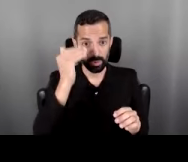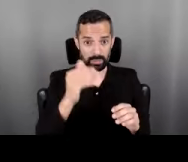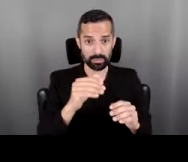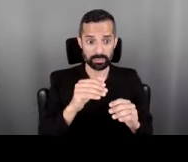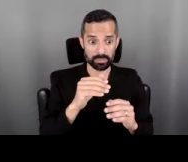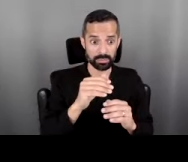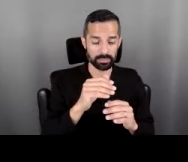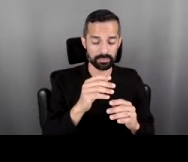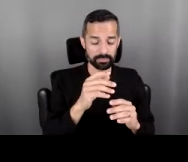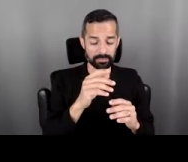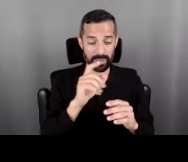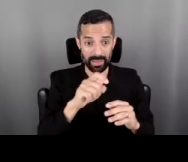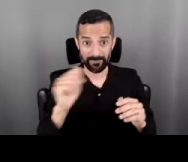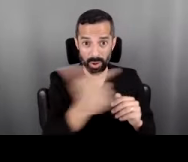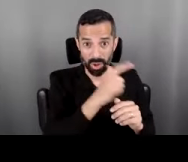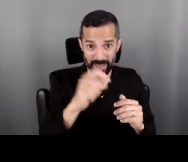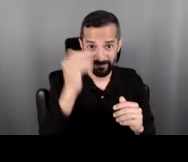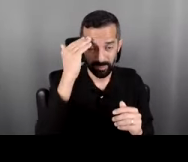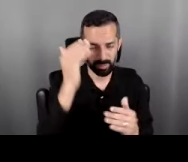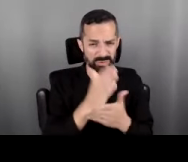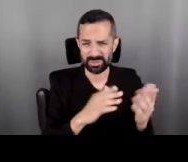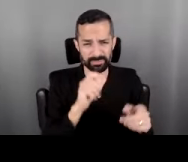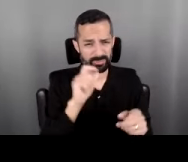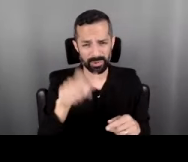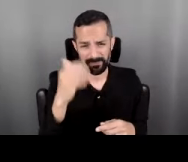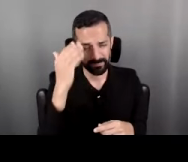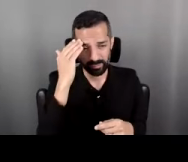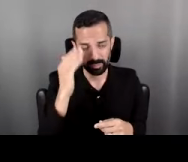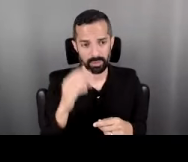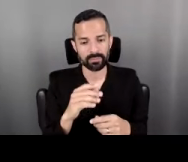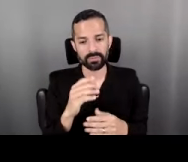Some might have more experience, as Lisa mentioned earlier, the deans and whatnot,